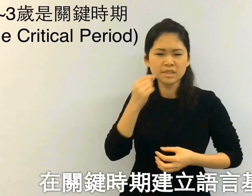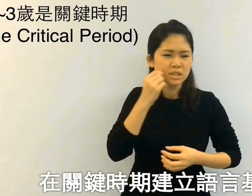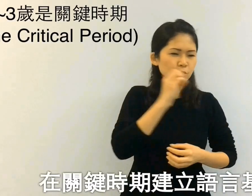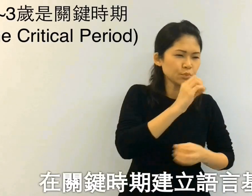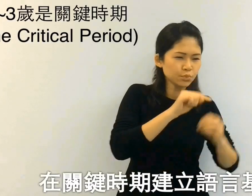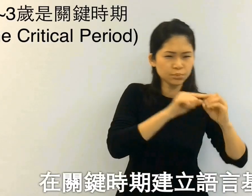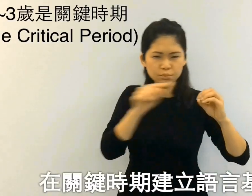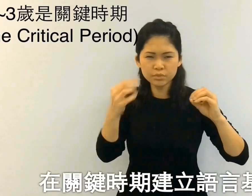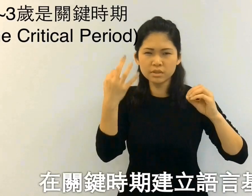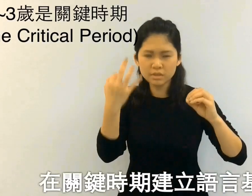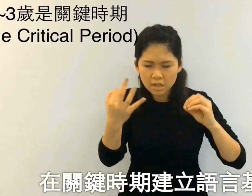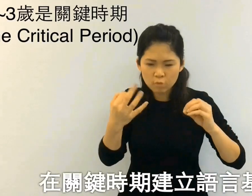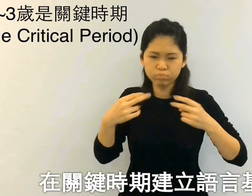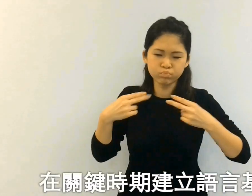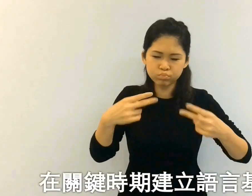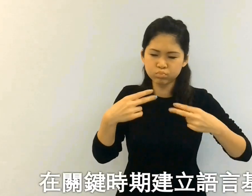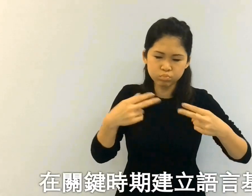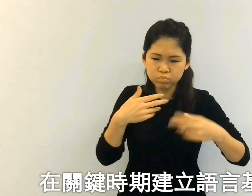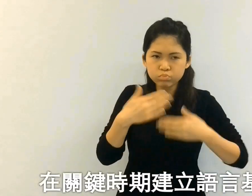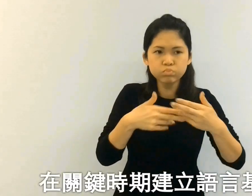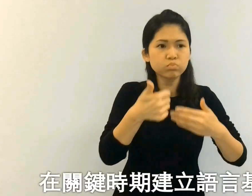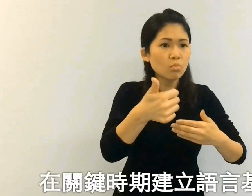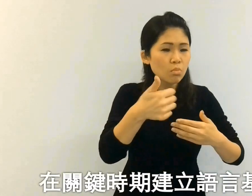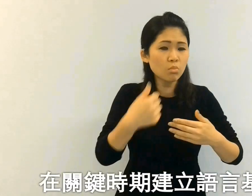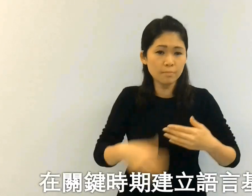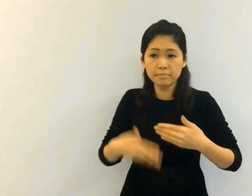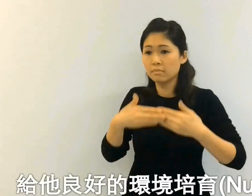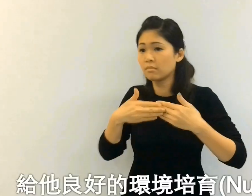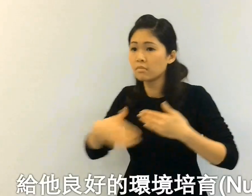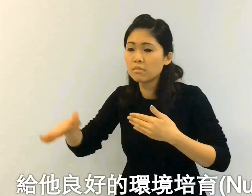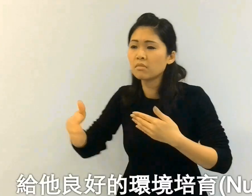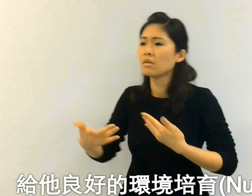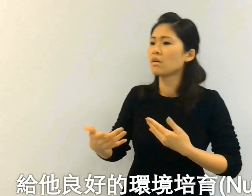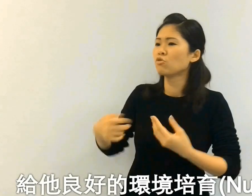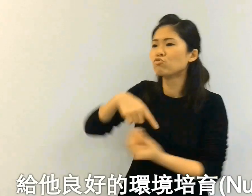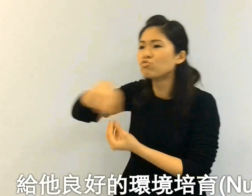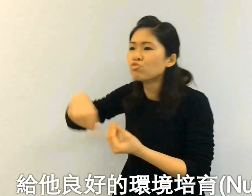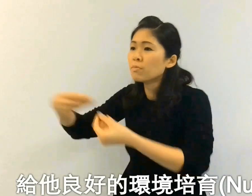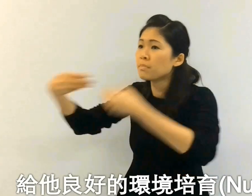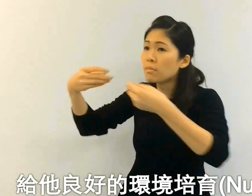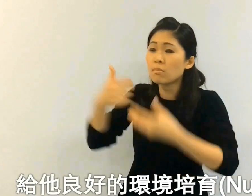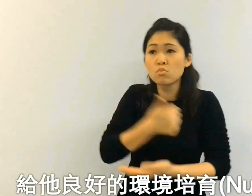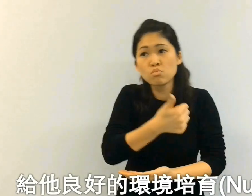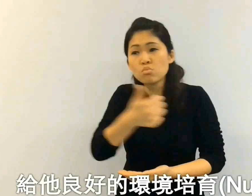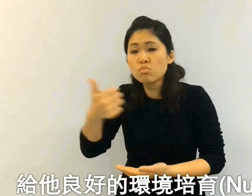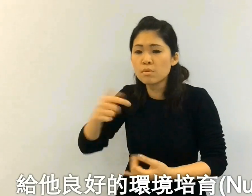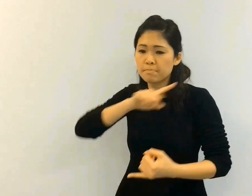The critical period for linguistic development is 0-3; from that stage on, enable him with proper environmental nurture.